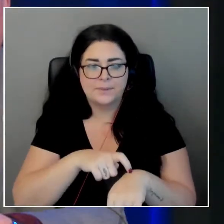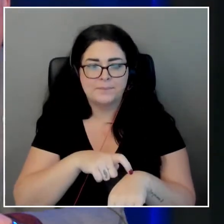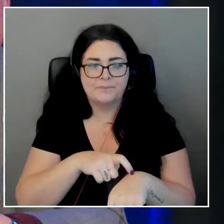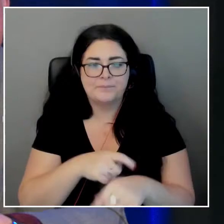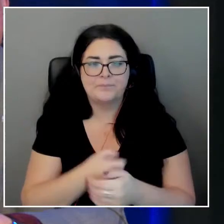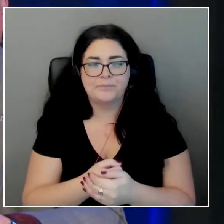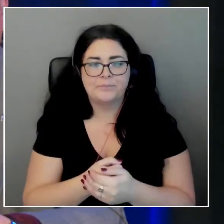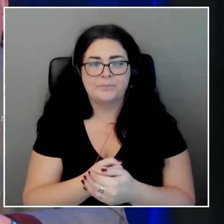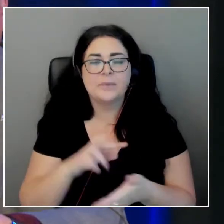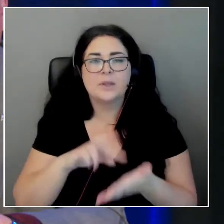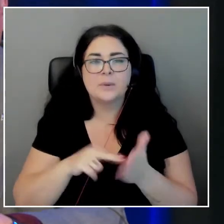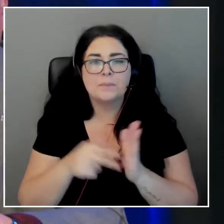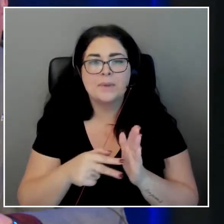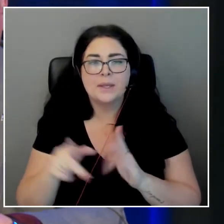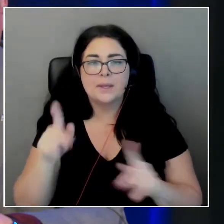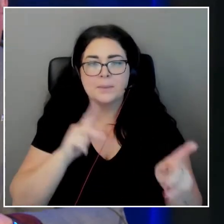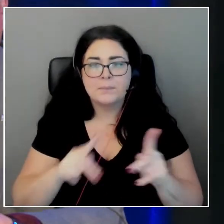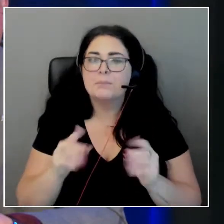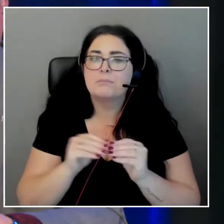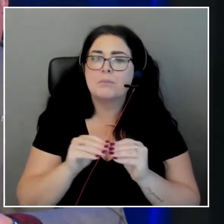flexibility to travel during the shoulder seasons.